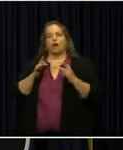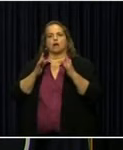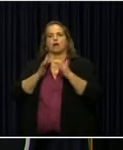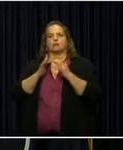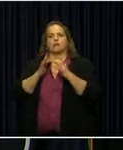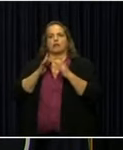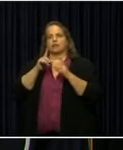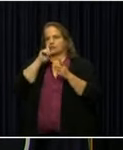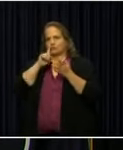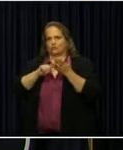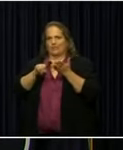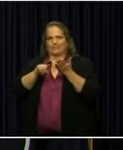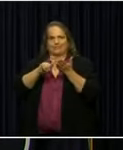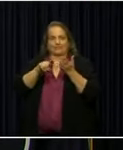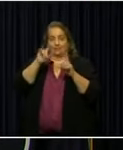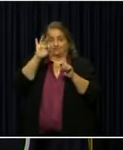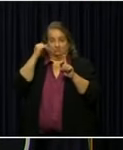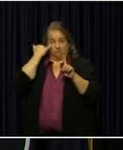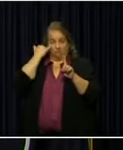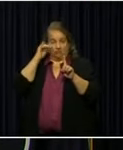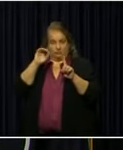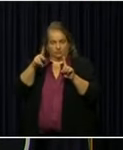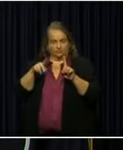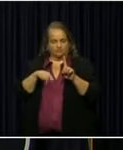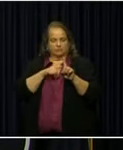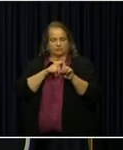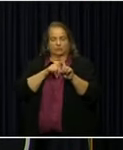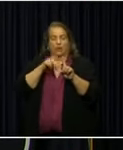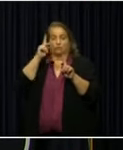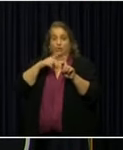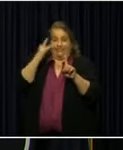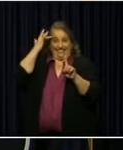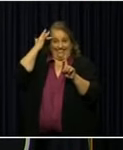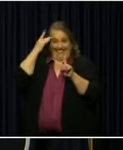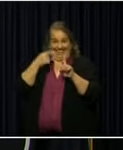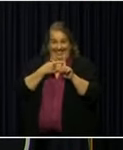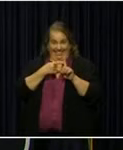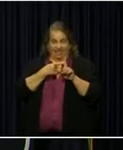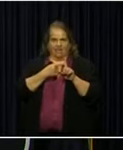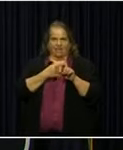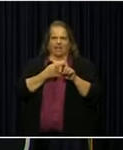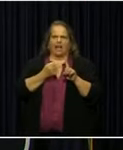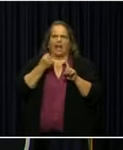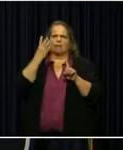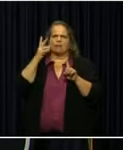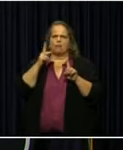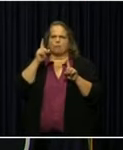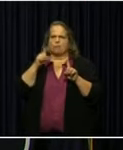WE HAVE SEEN SPIKES IN OTHER STATES WHERE VERY QUICKLY FOLKS